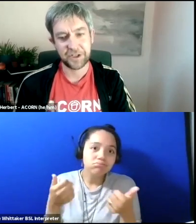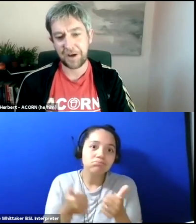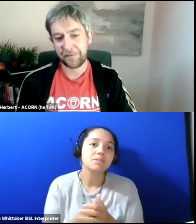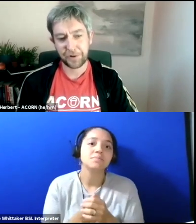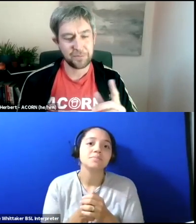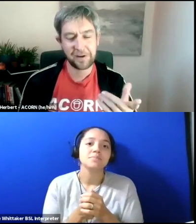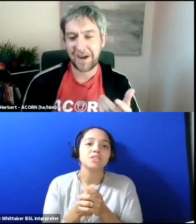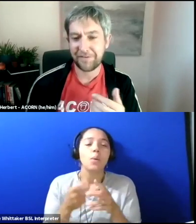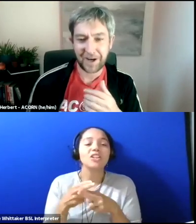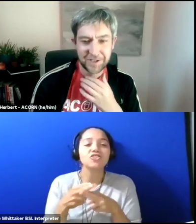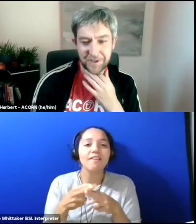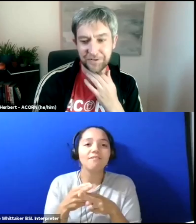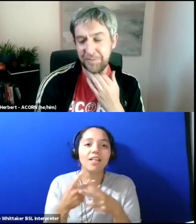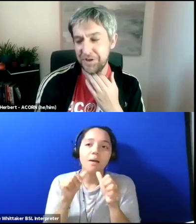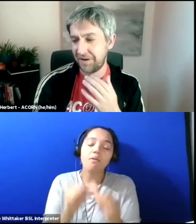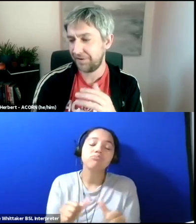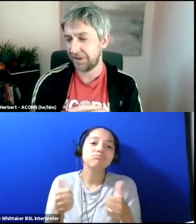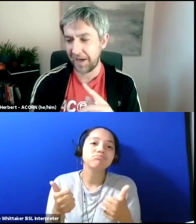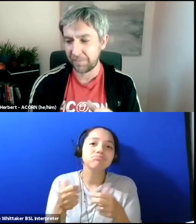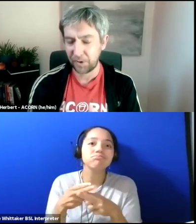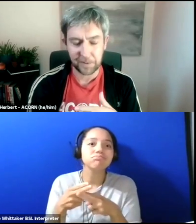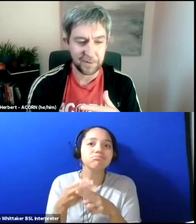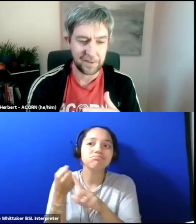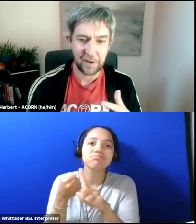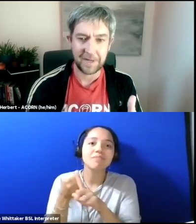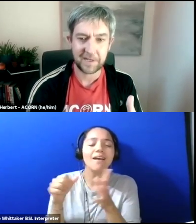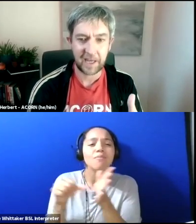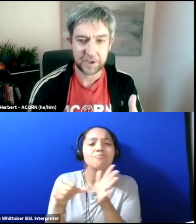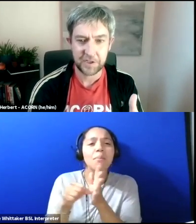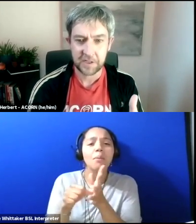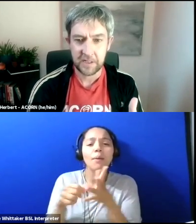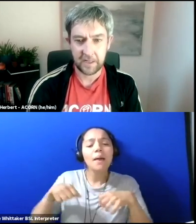actions, that a group in Sheffield did, they had a problem with bin collections